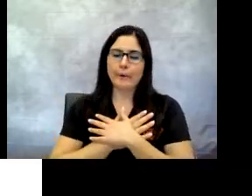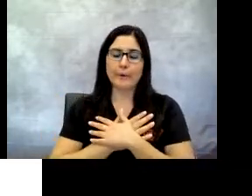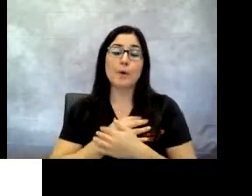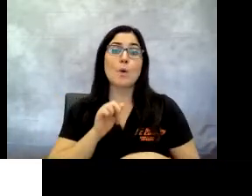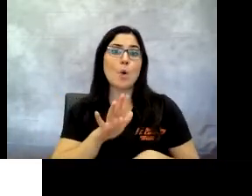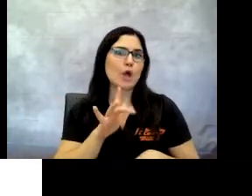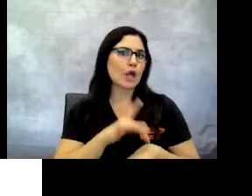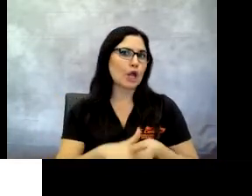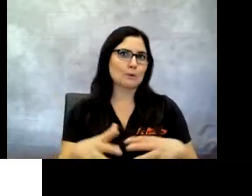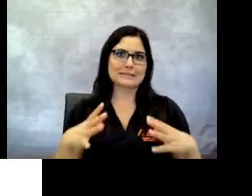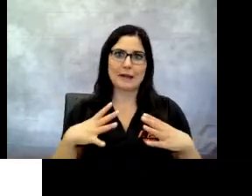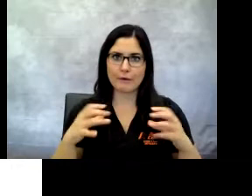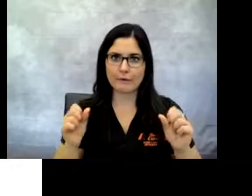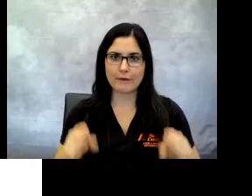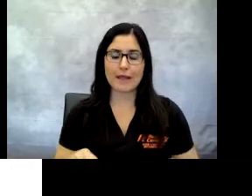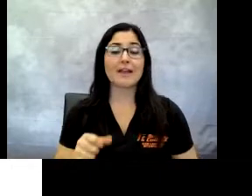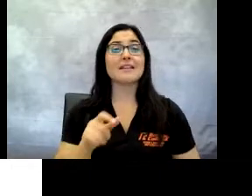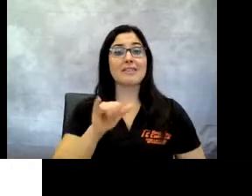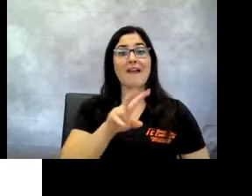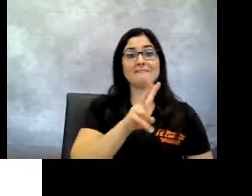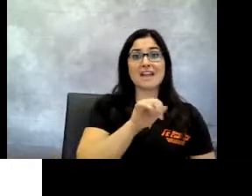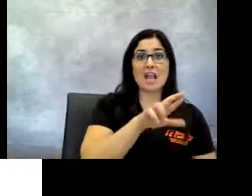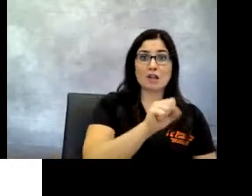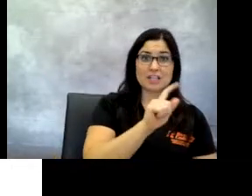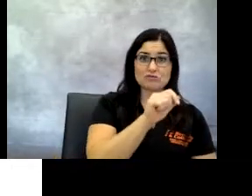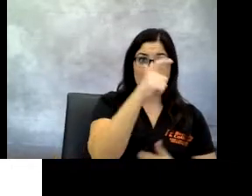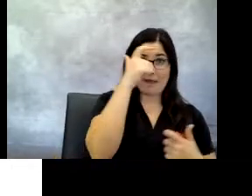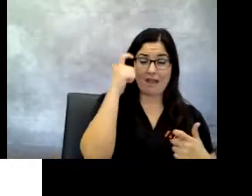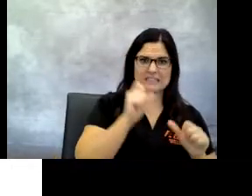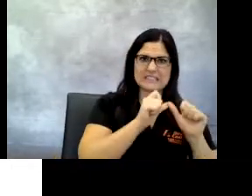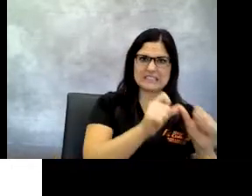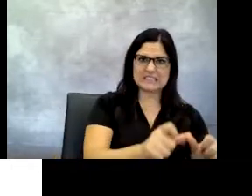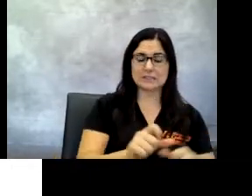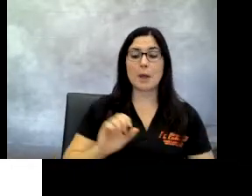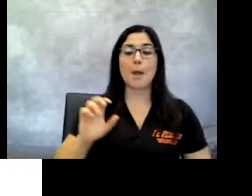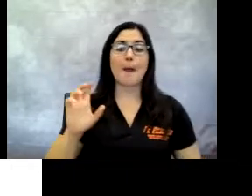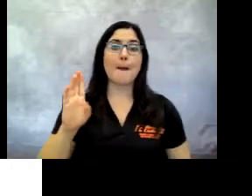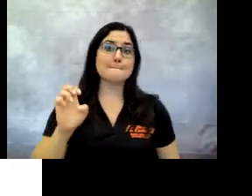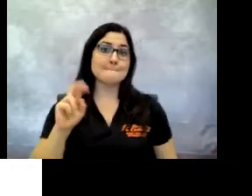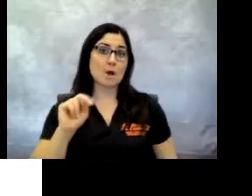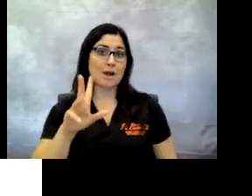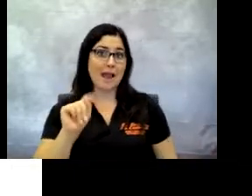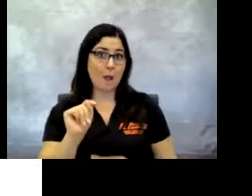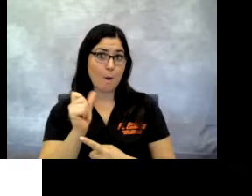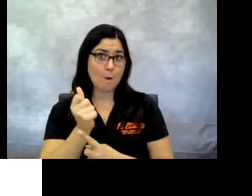And vicarious trauma was there to stay. Burnout, While it might experientially feel the same.